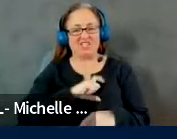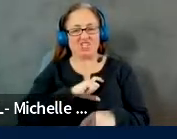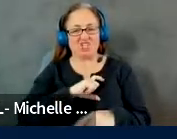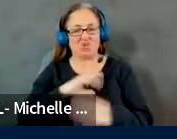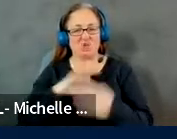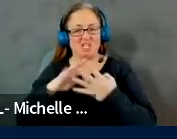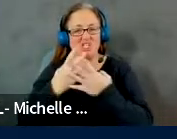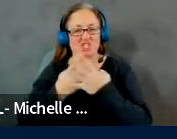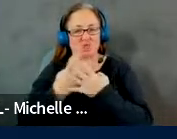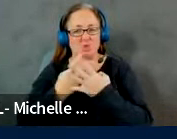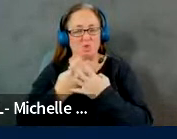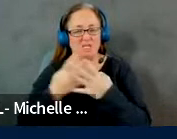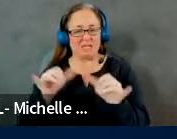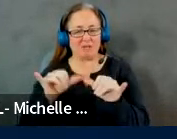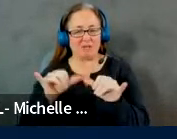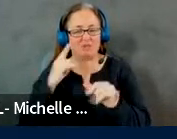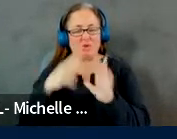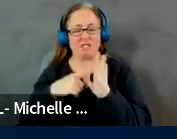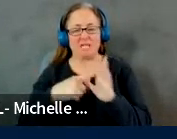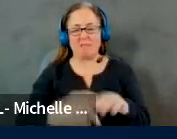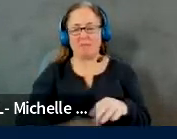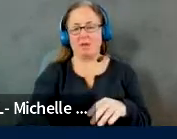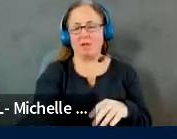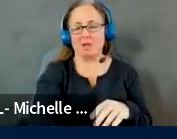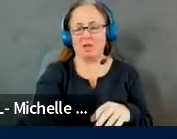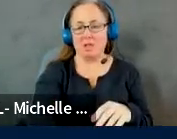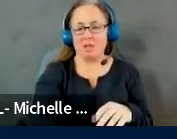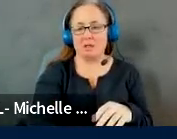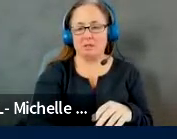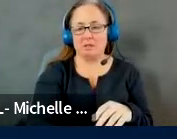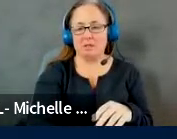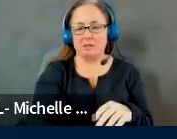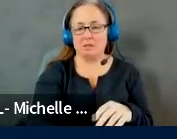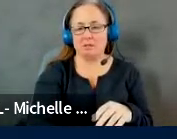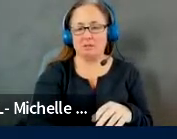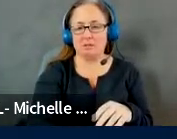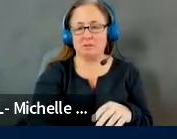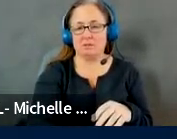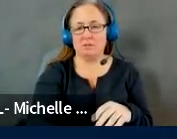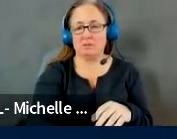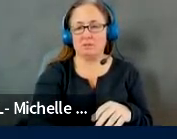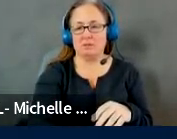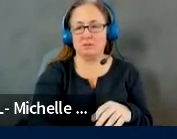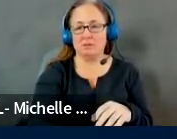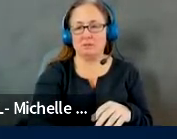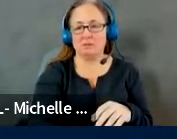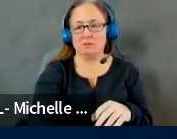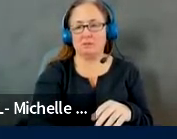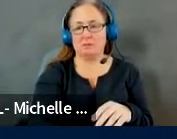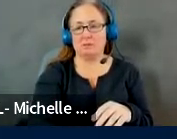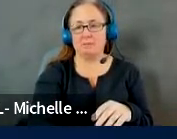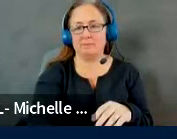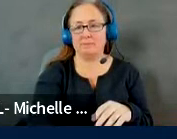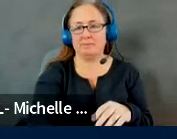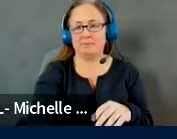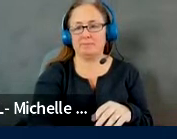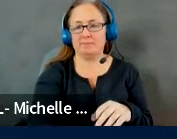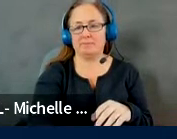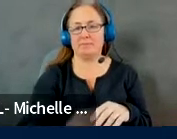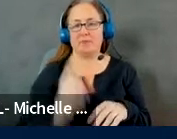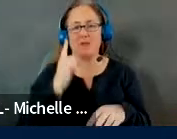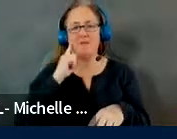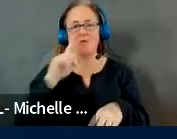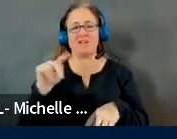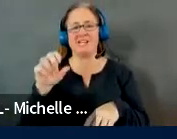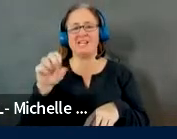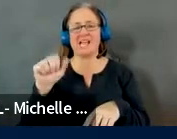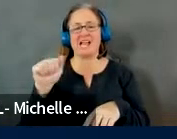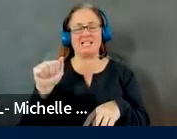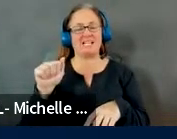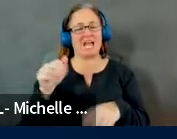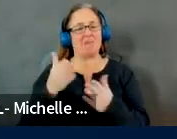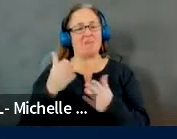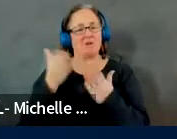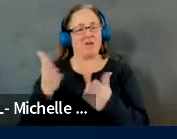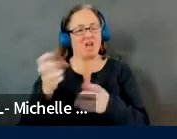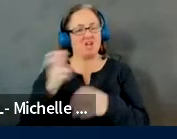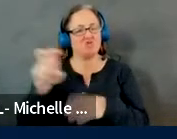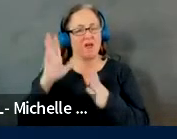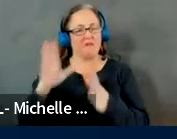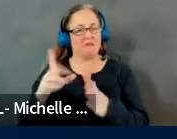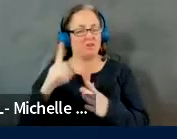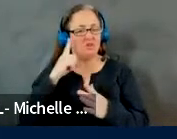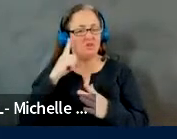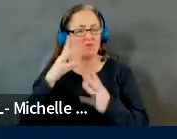So for example, at the airport at TSA, the TSA does offer travelers this option if requested